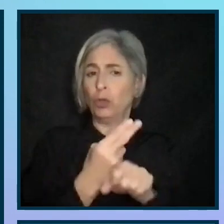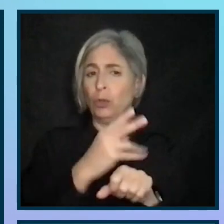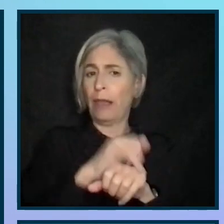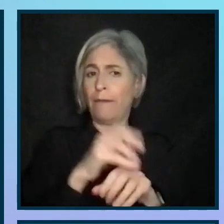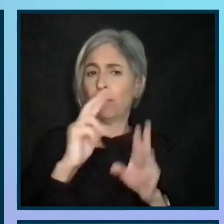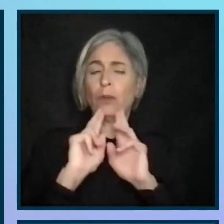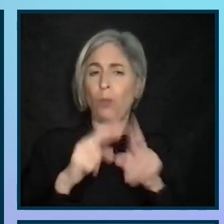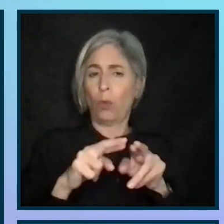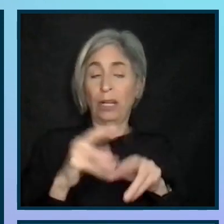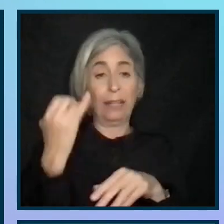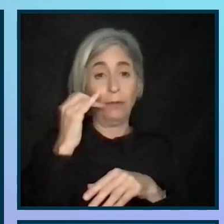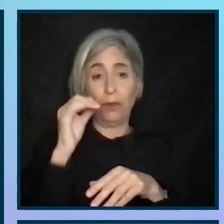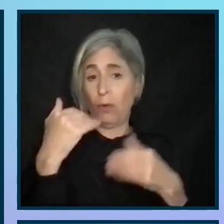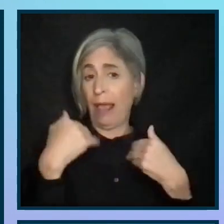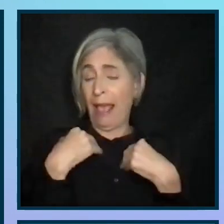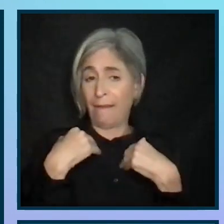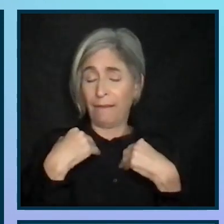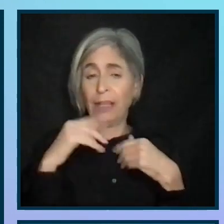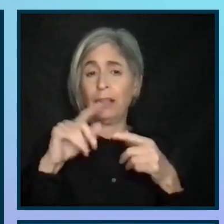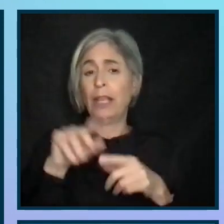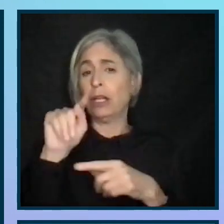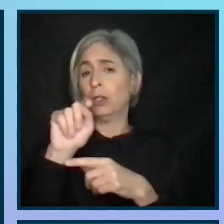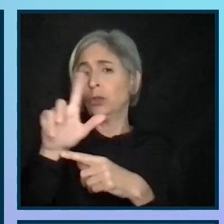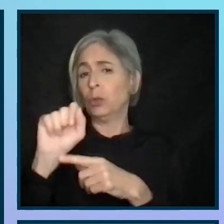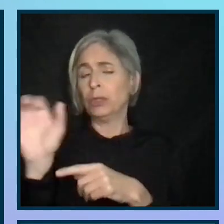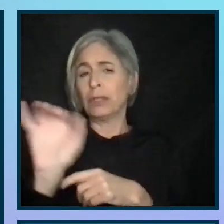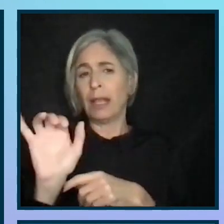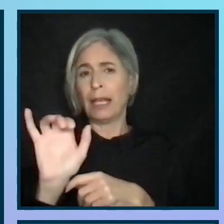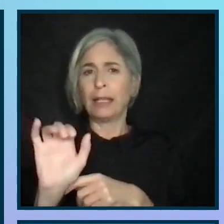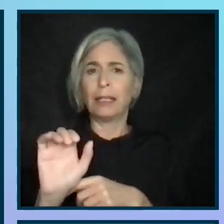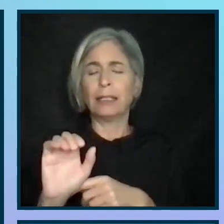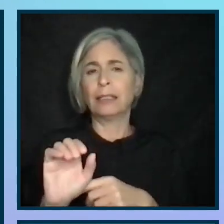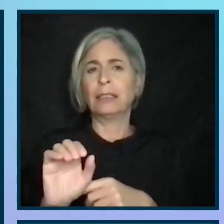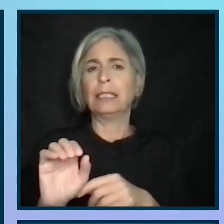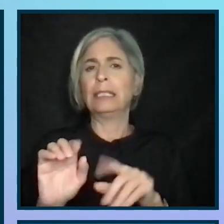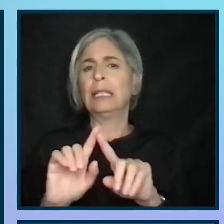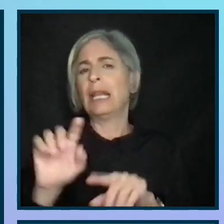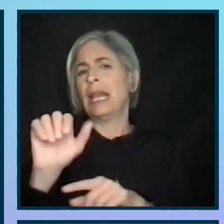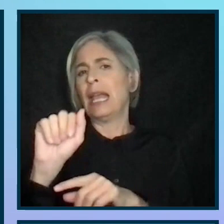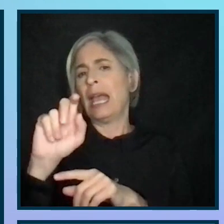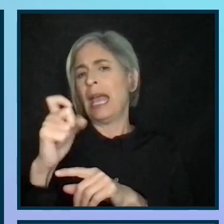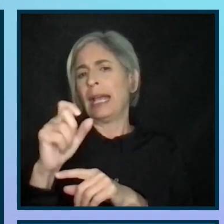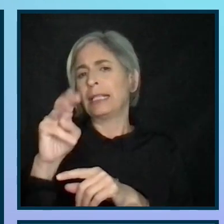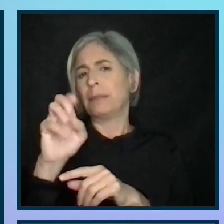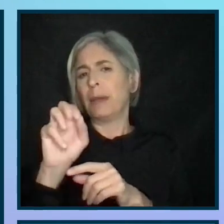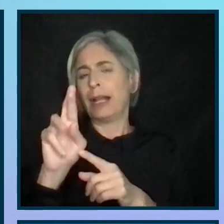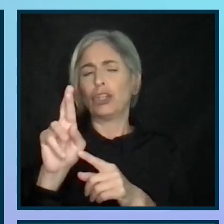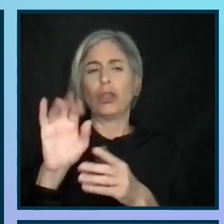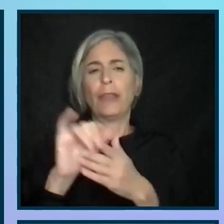If you don't have that, then there are tools like the CLOs and Axe Monitor that can be brought in to help to generate